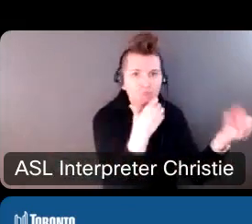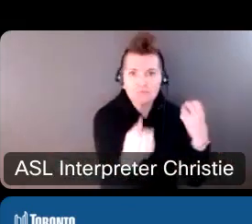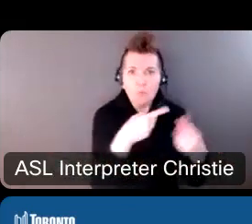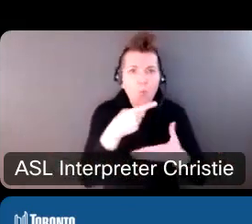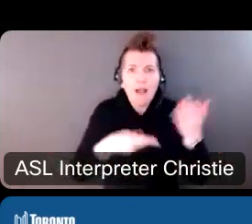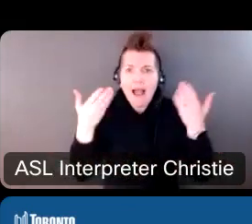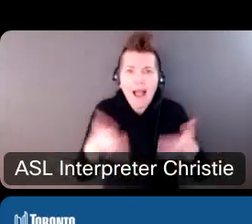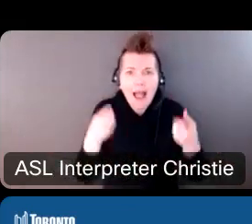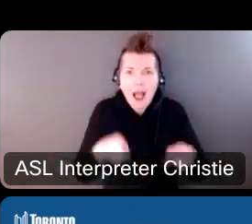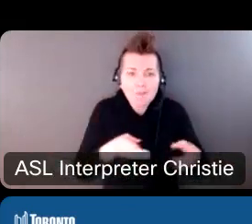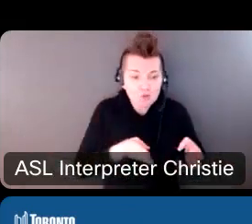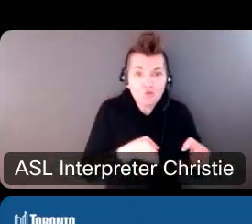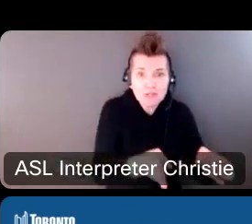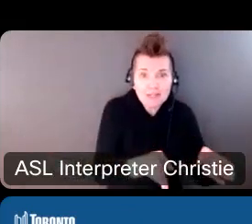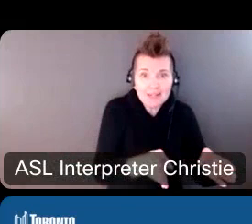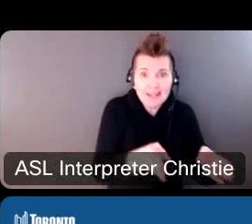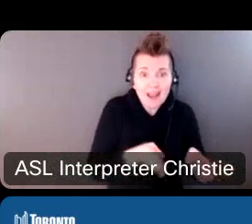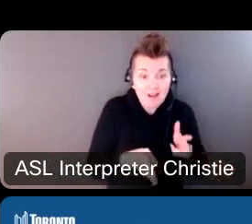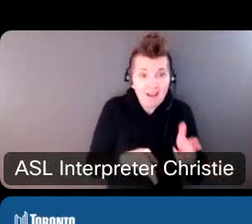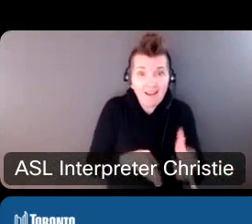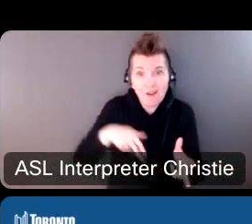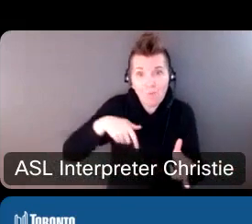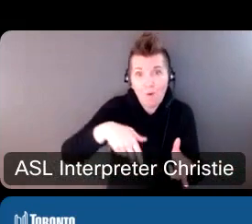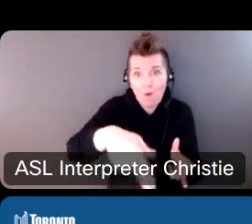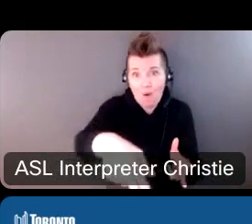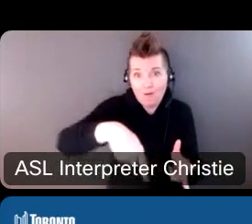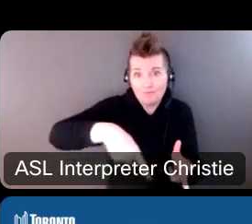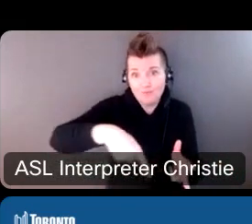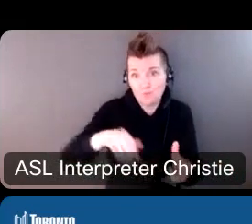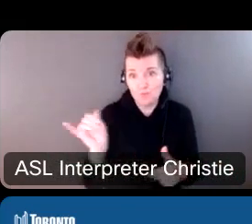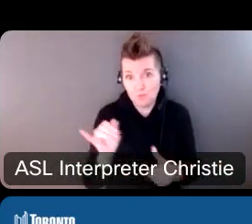We explored six categories of barriers of which construction zones was one.